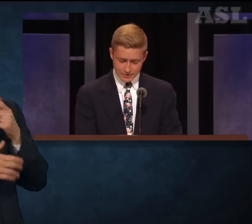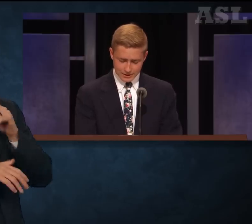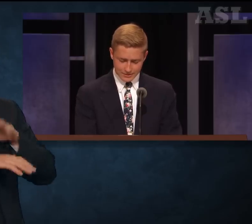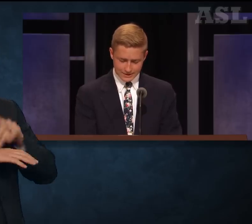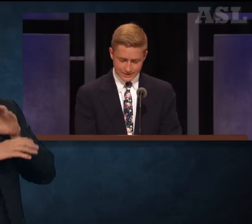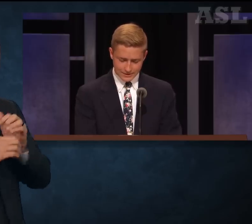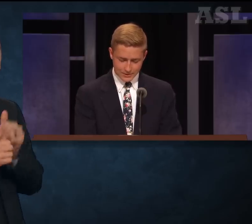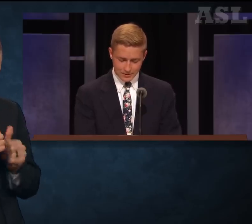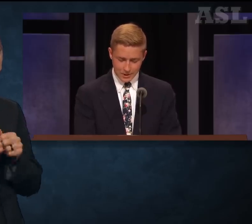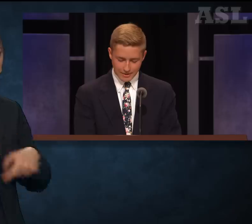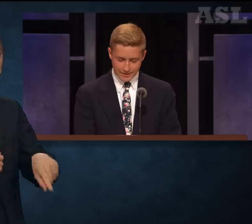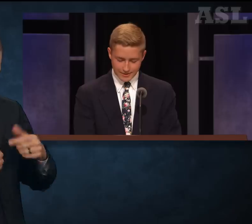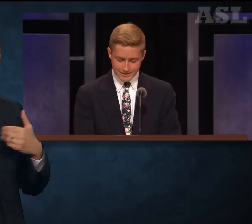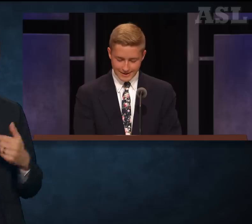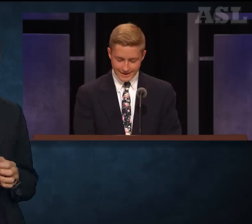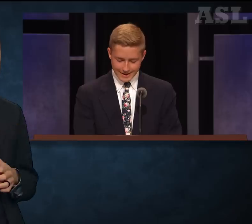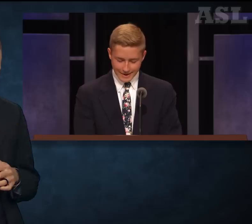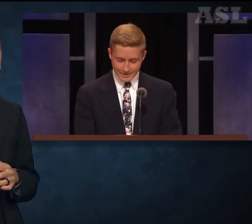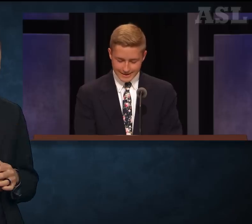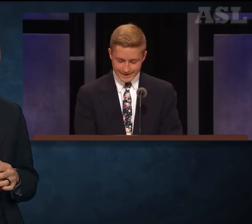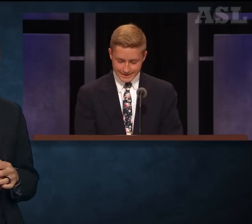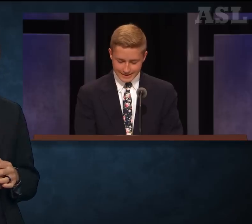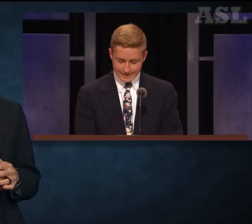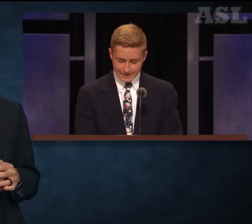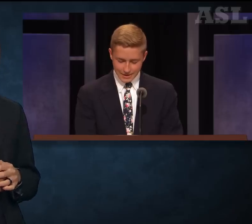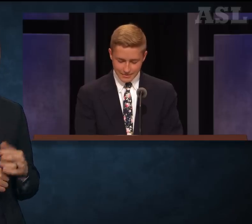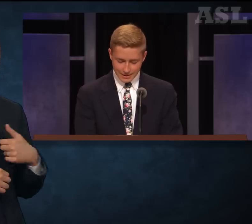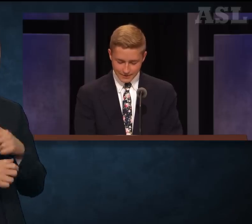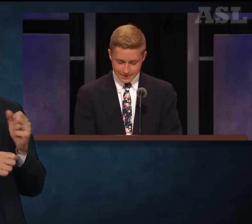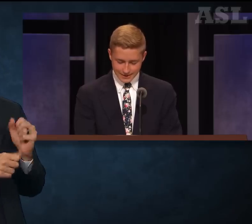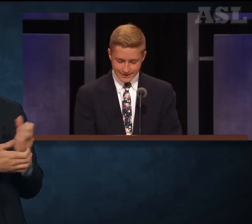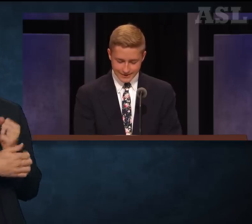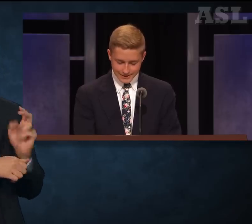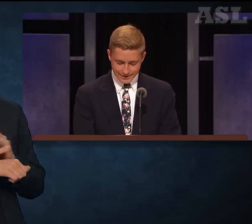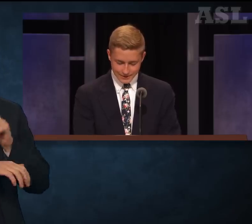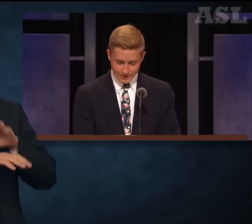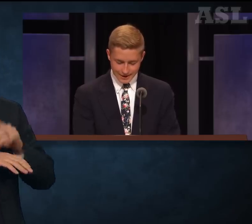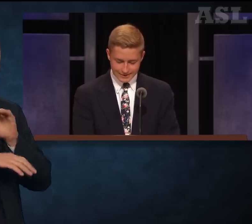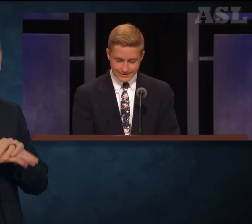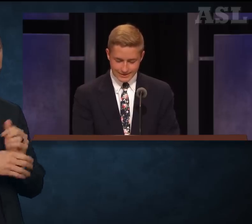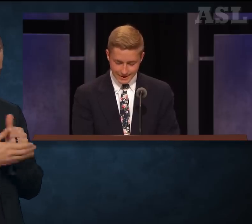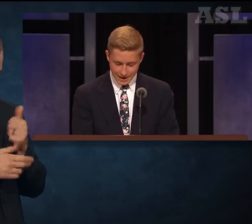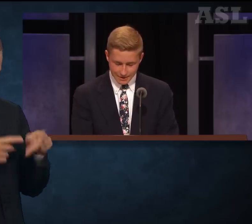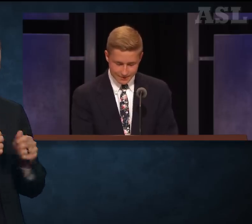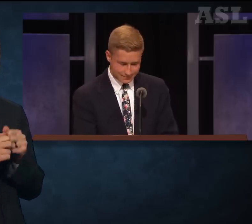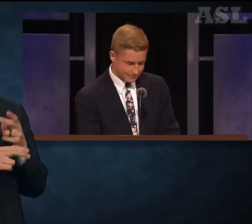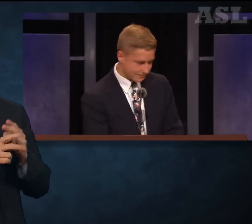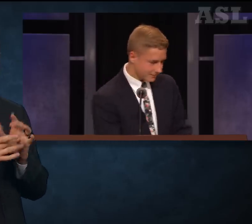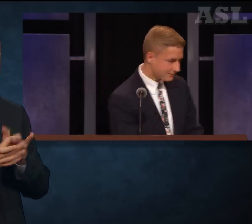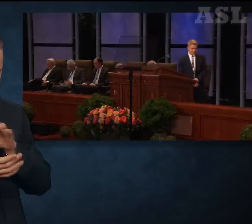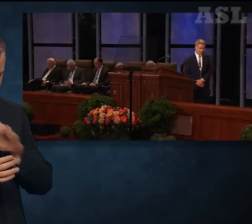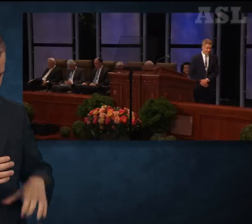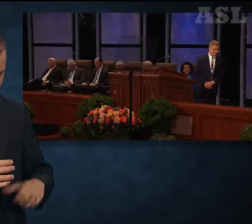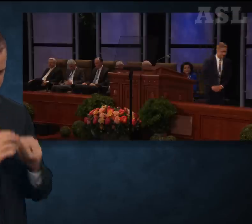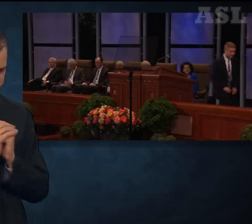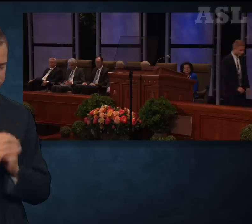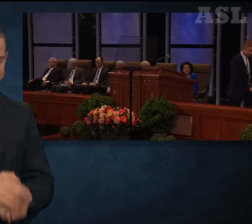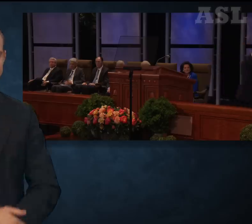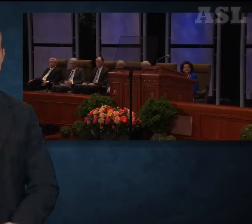OF THE BLESSINGS THAT EACH AND